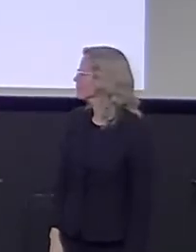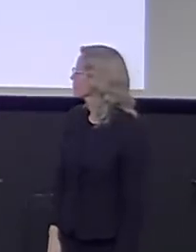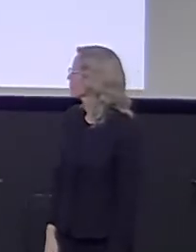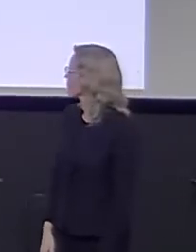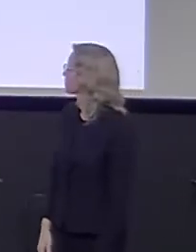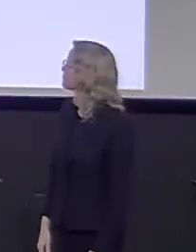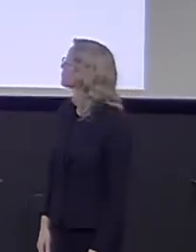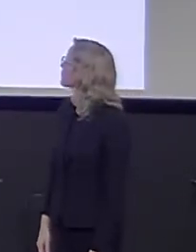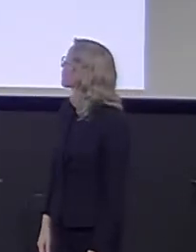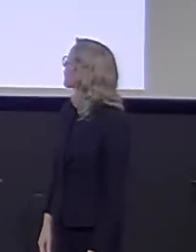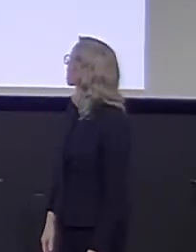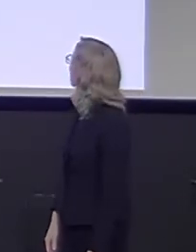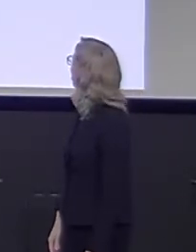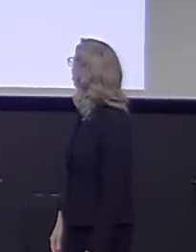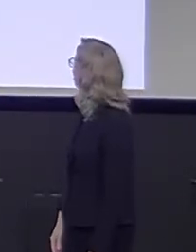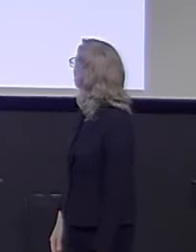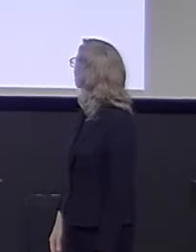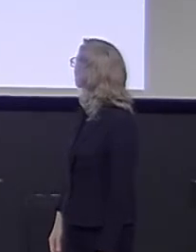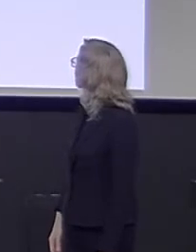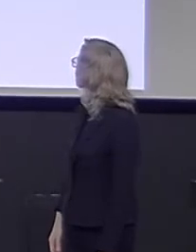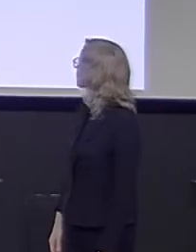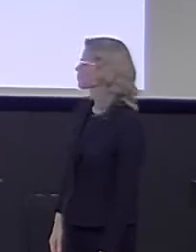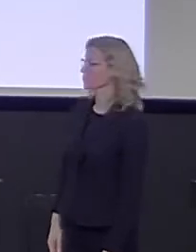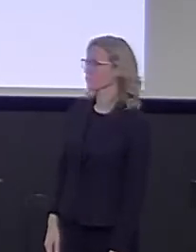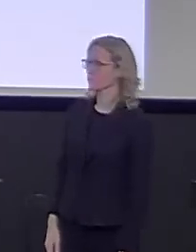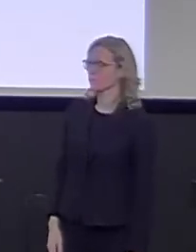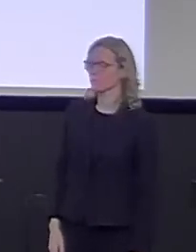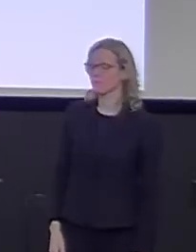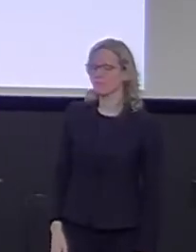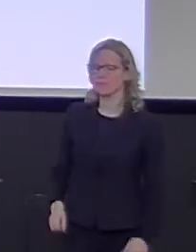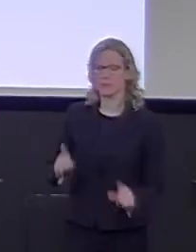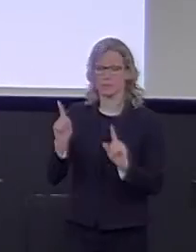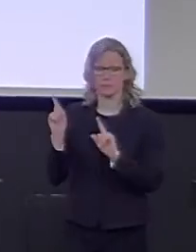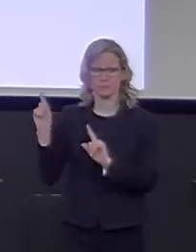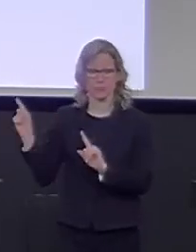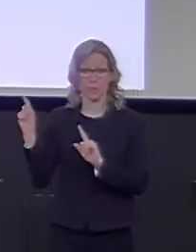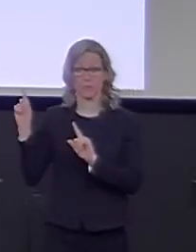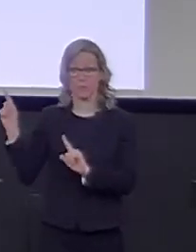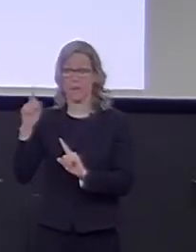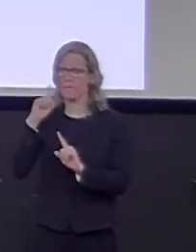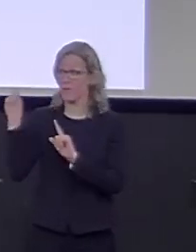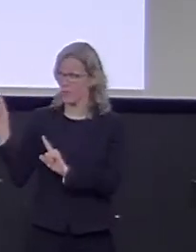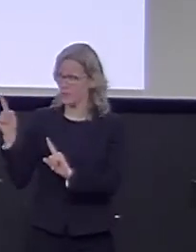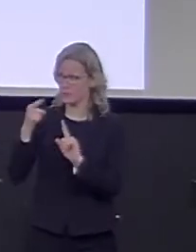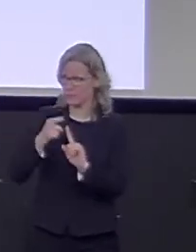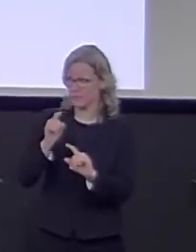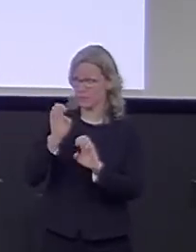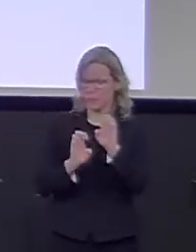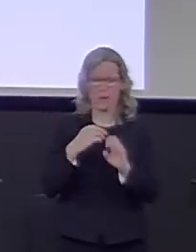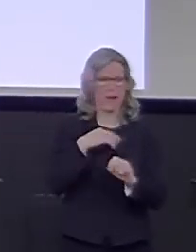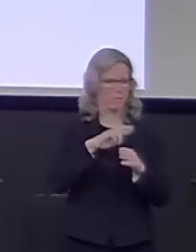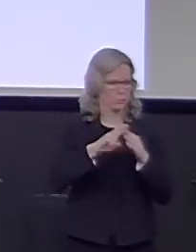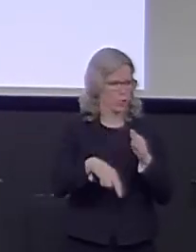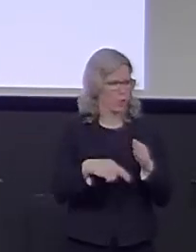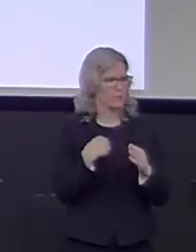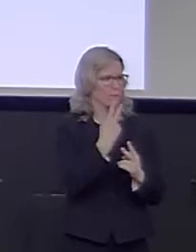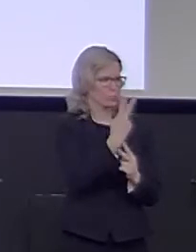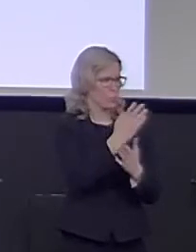the results in this for this particular experiment come in two parts. The first is the contrast part